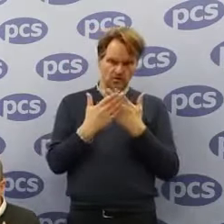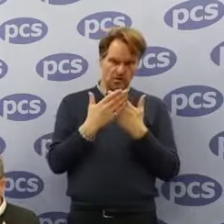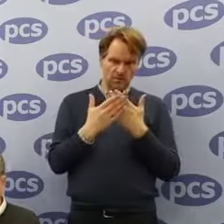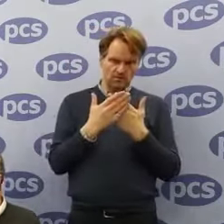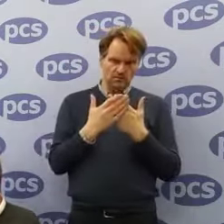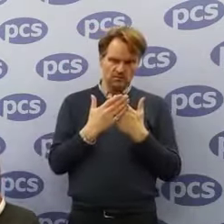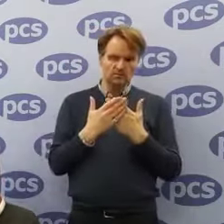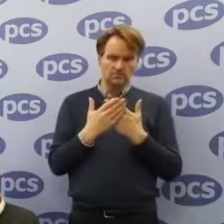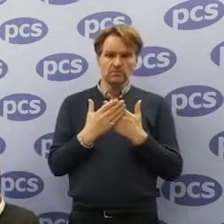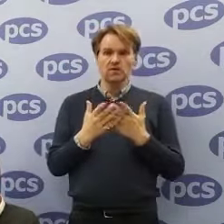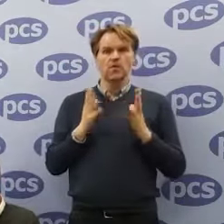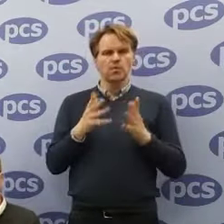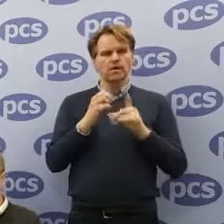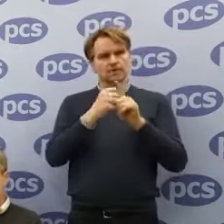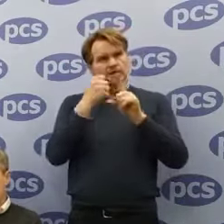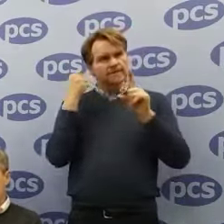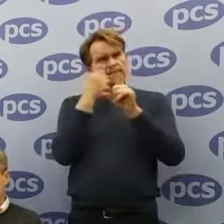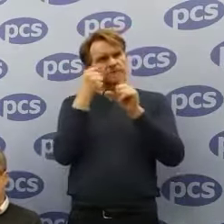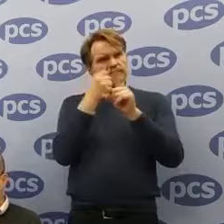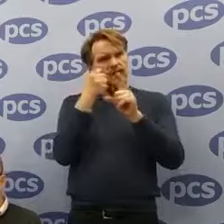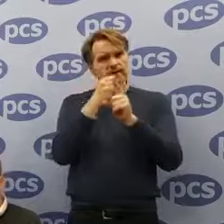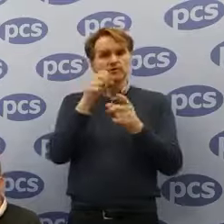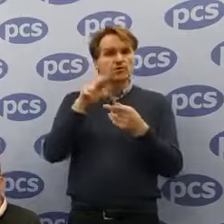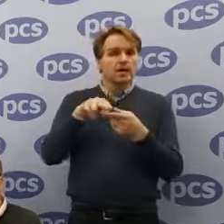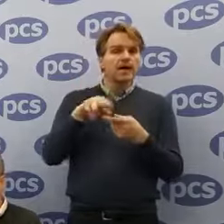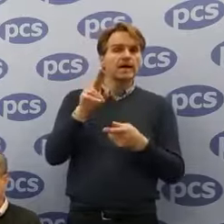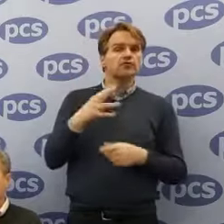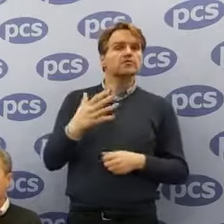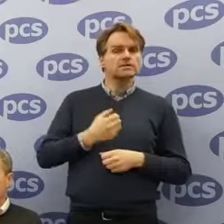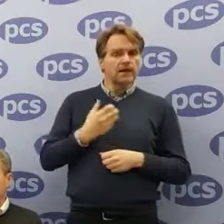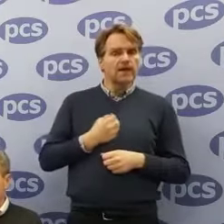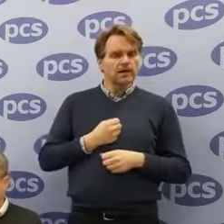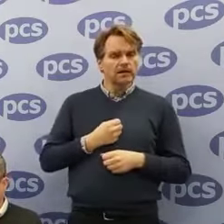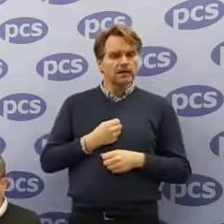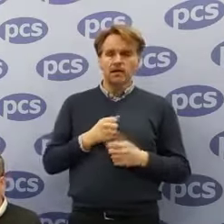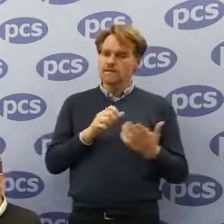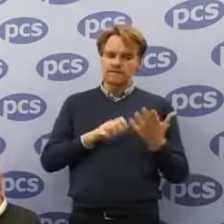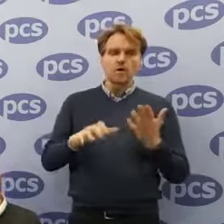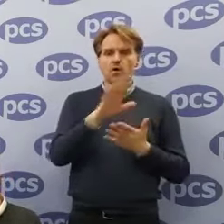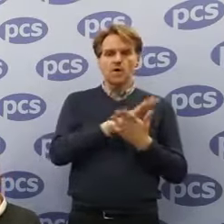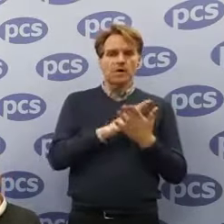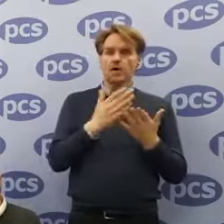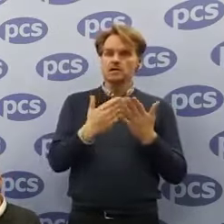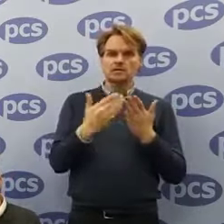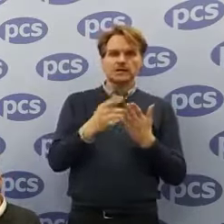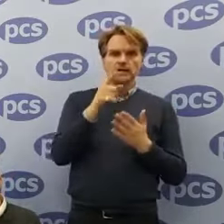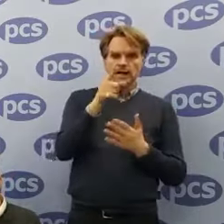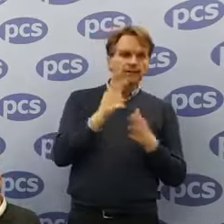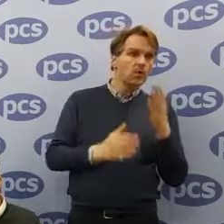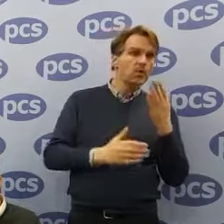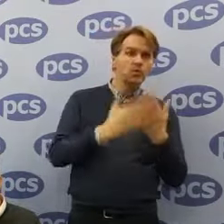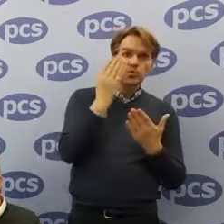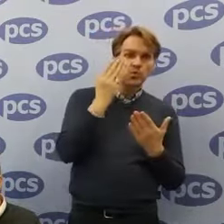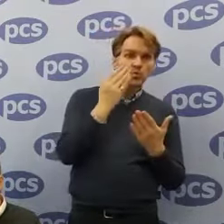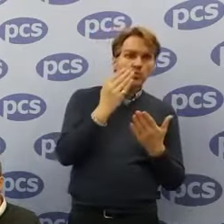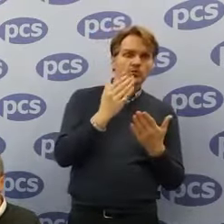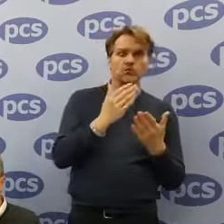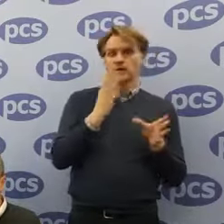reason to fight for pay is because whether your office is under threat, whether you're new, whether you've been here for 15-20 years we all have an